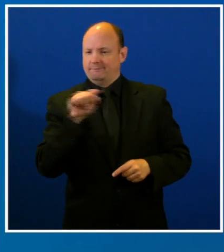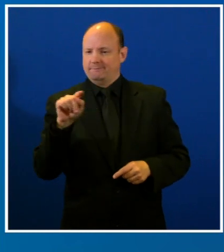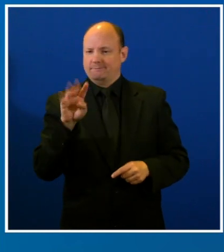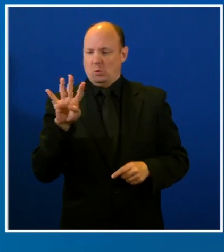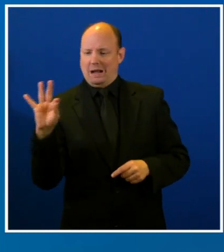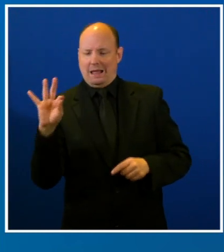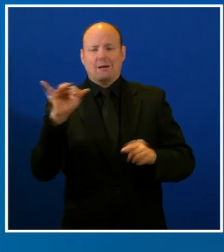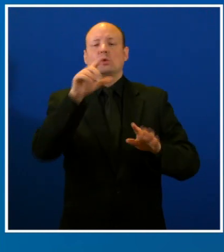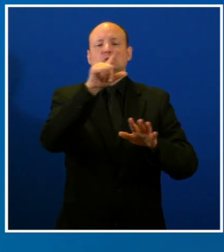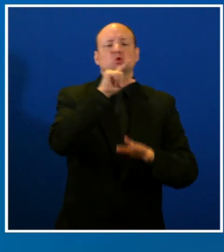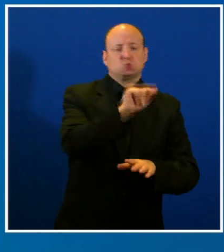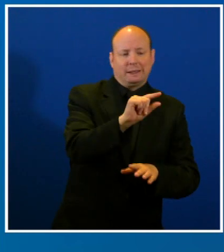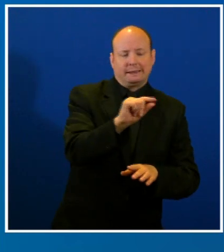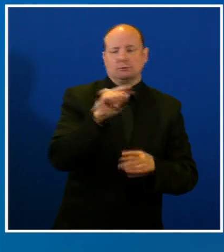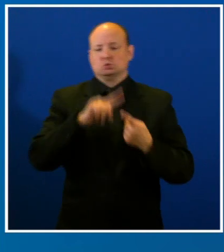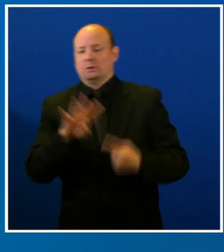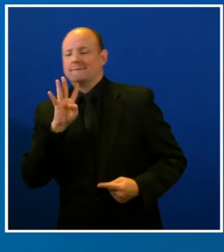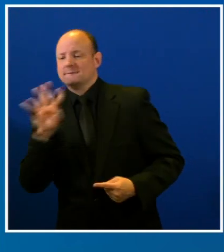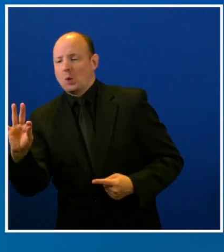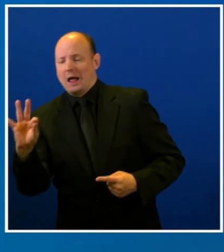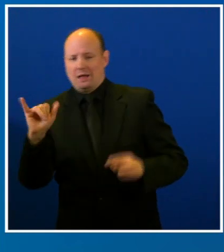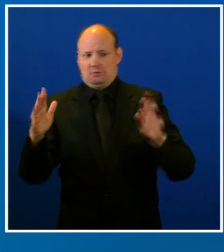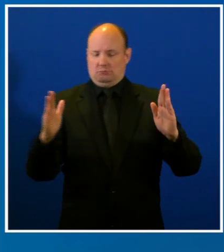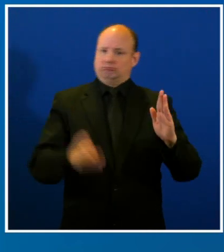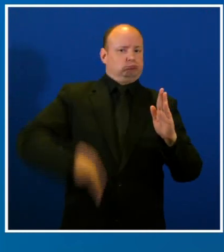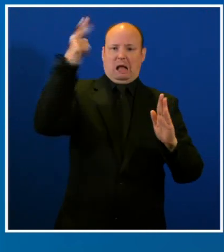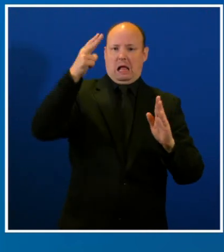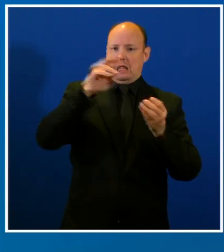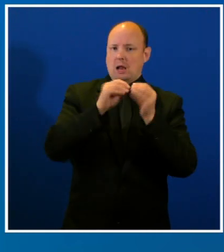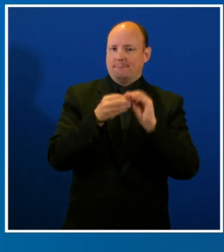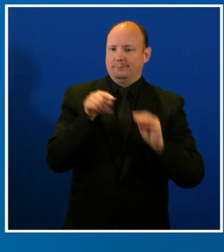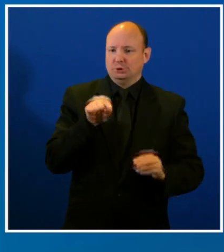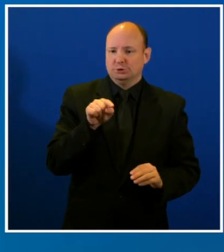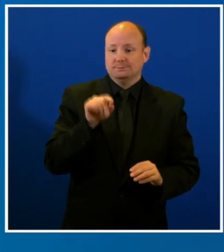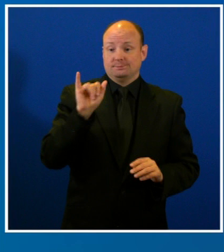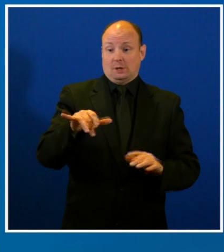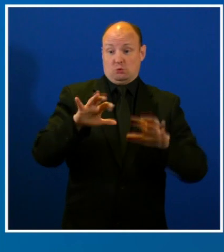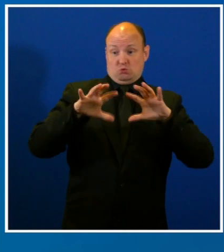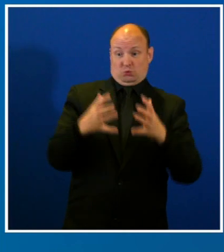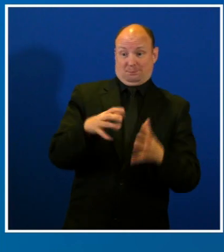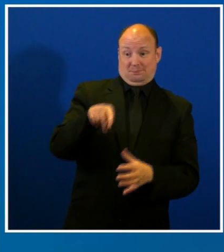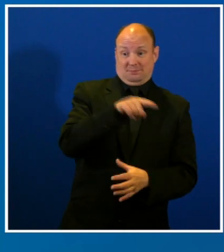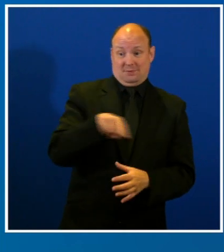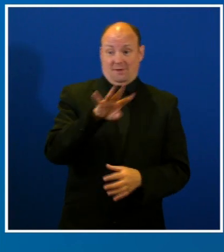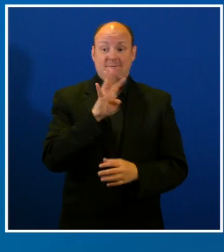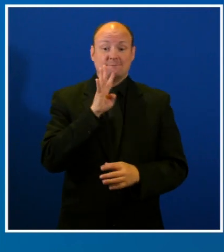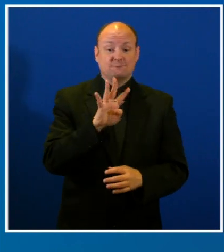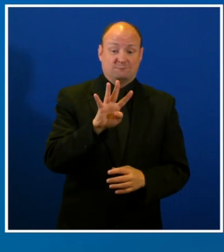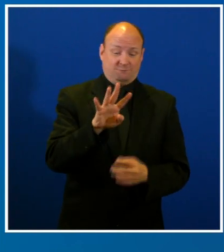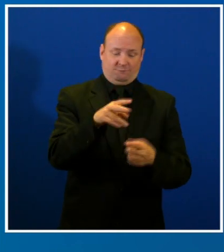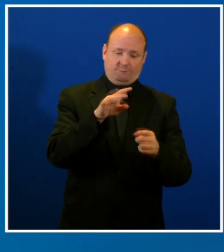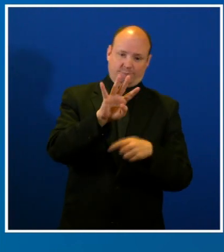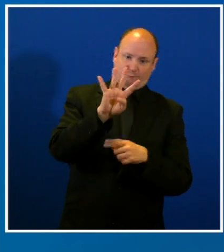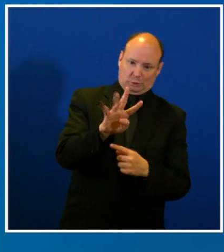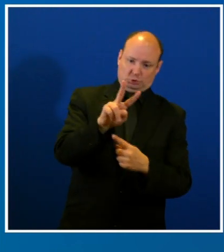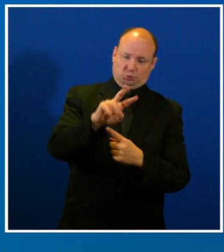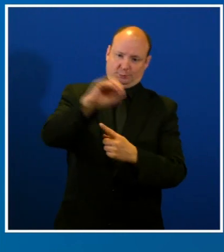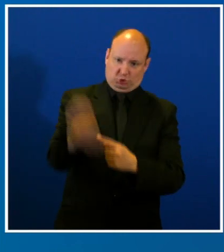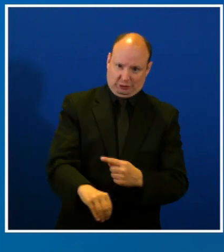here in Clark County, 42% of those infected were actually infected by another family